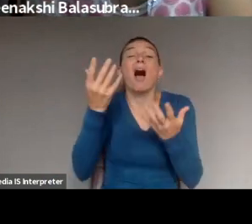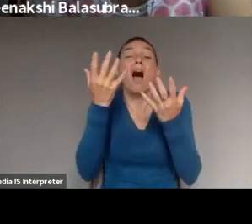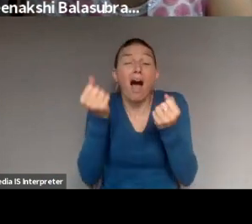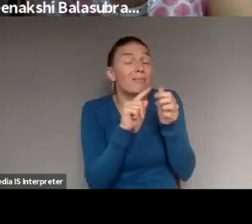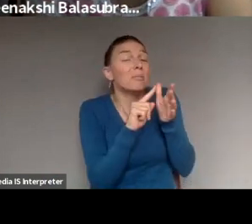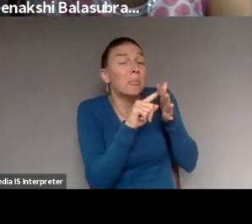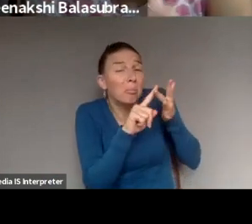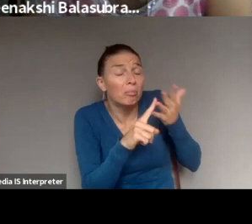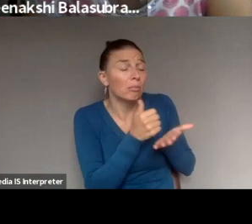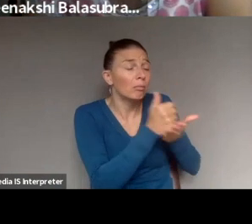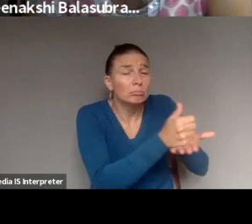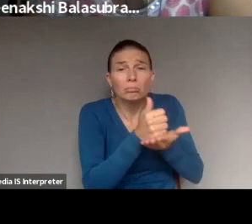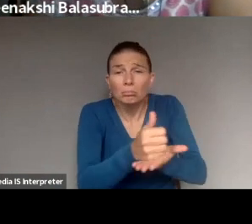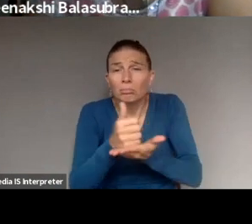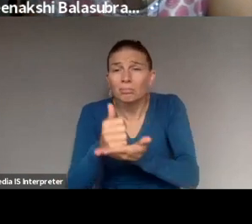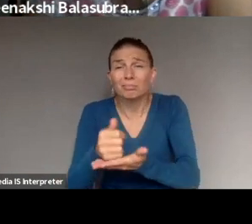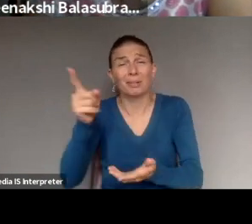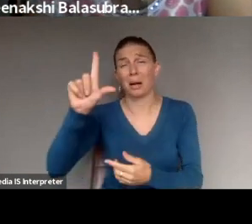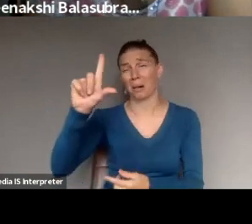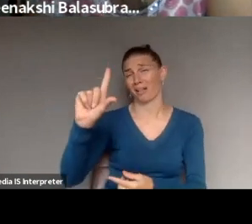because children with disabilities are not covered.